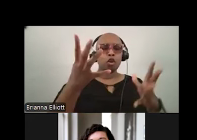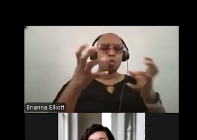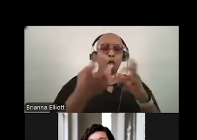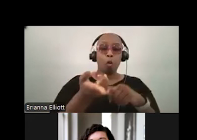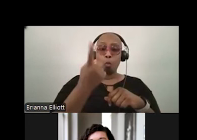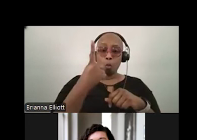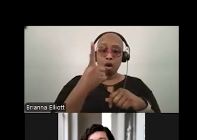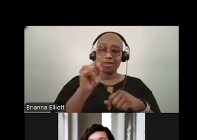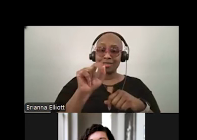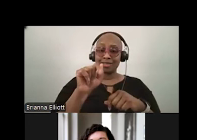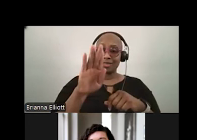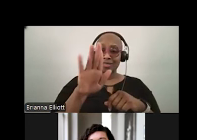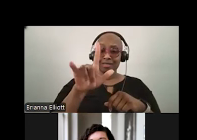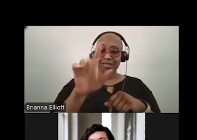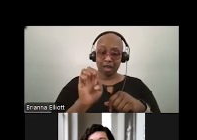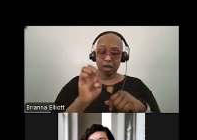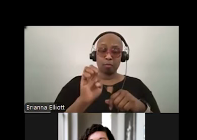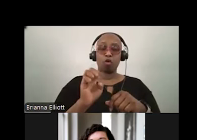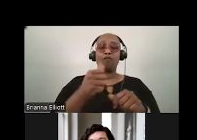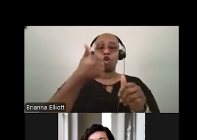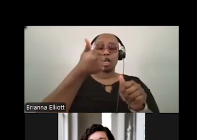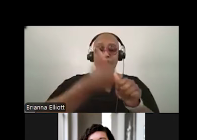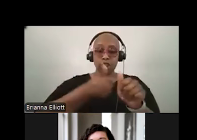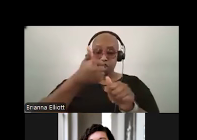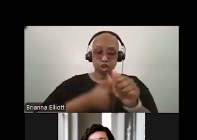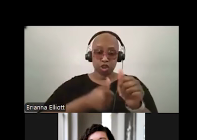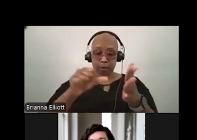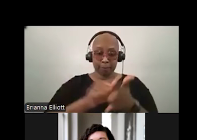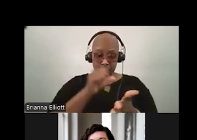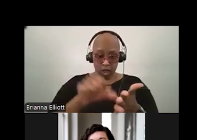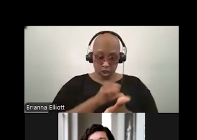for a screen reader to navigate multiple tables per page. So always make sure you stick them on